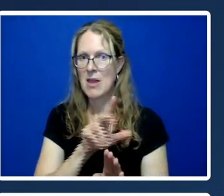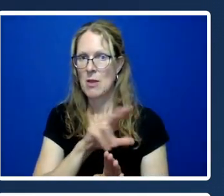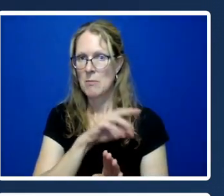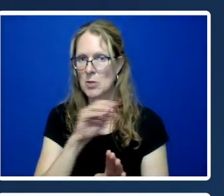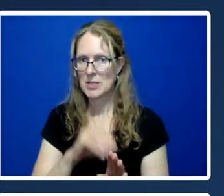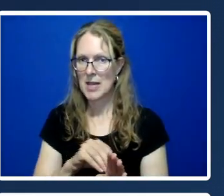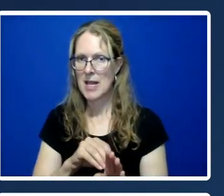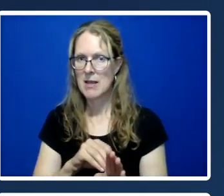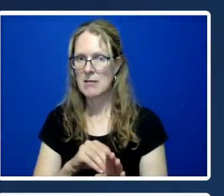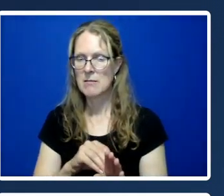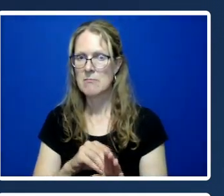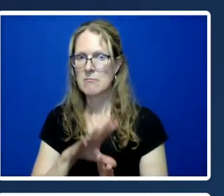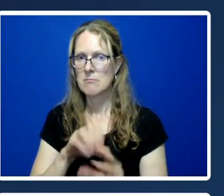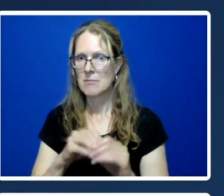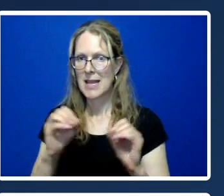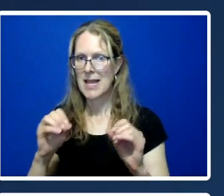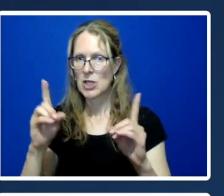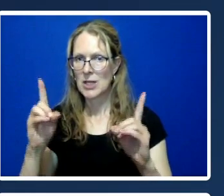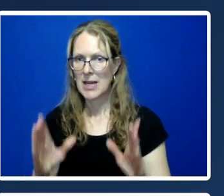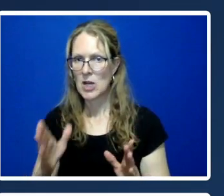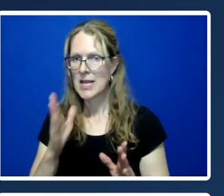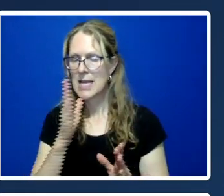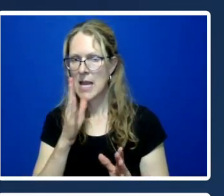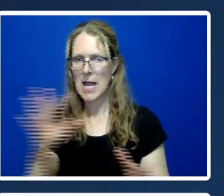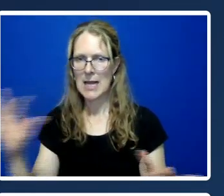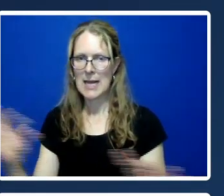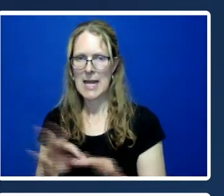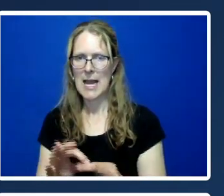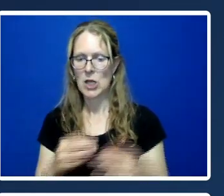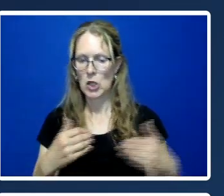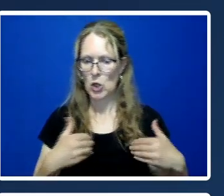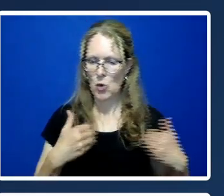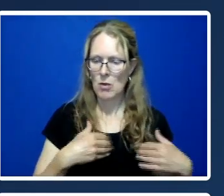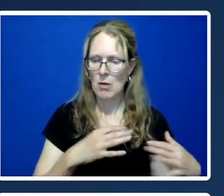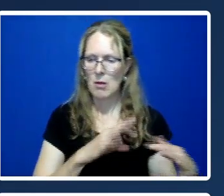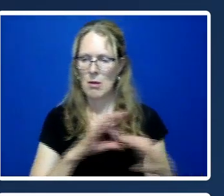their youth with community stakeholders. That, again, I think is the power behind